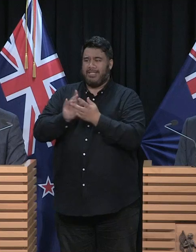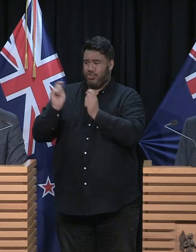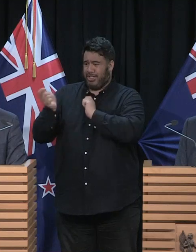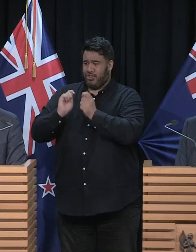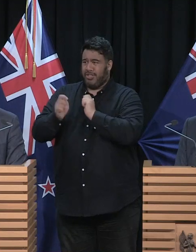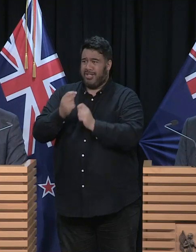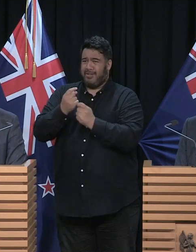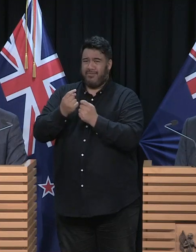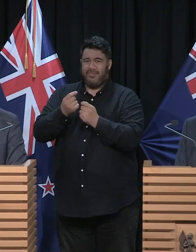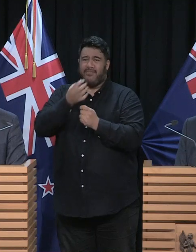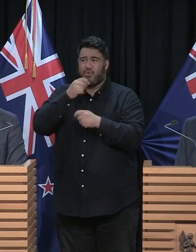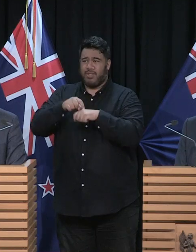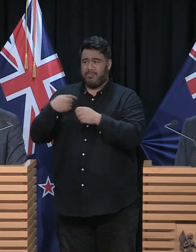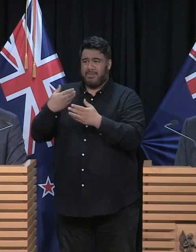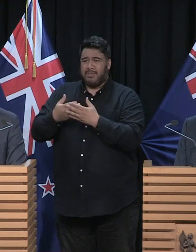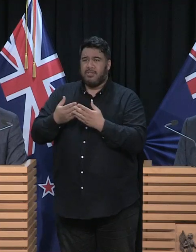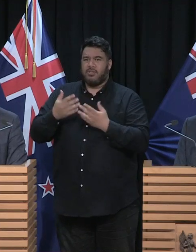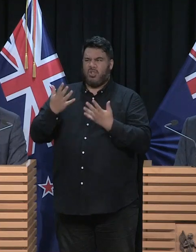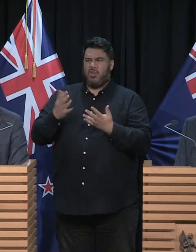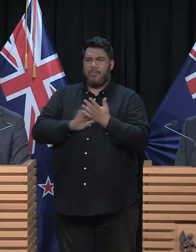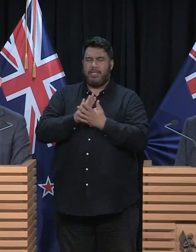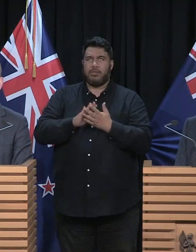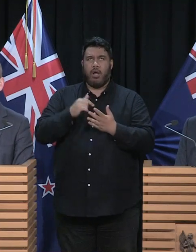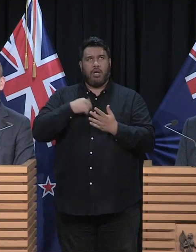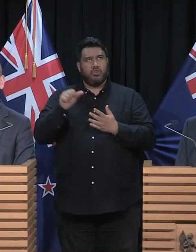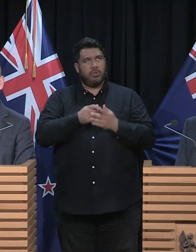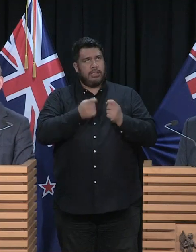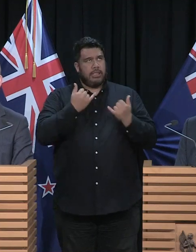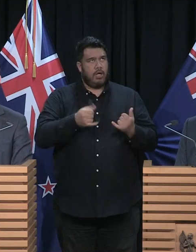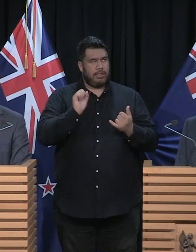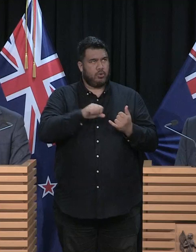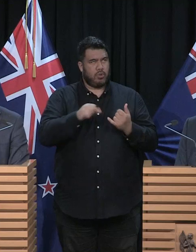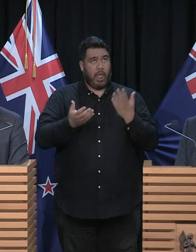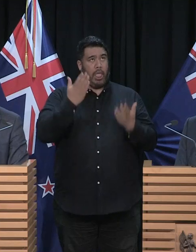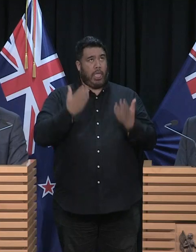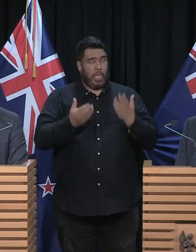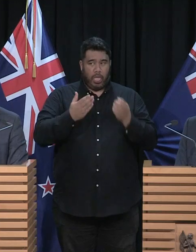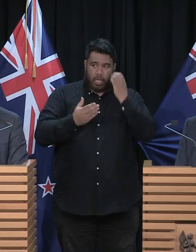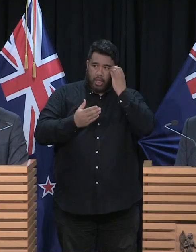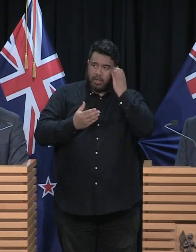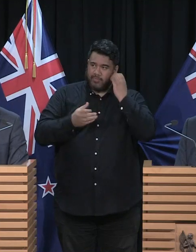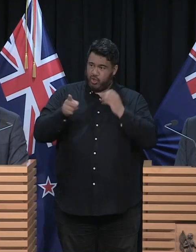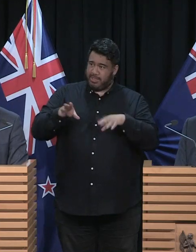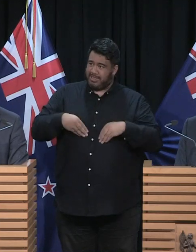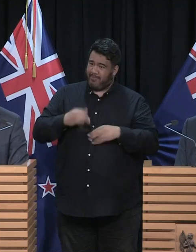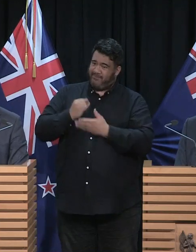but do you take any responsibility that changing the case definition a number of times over two or three